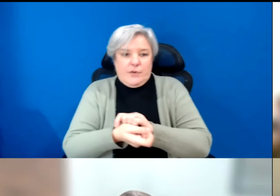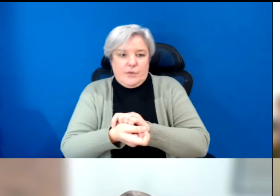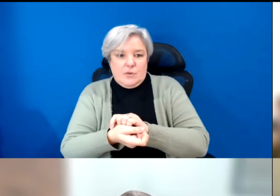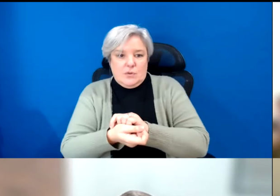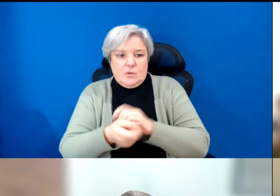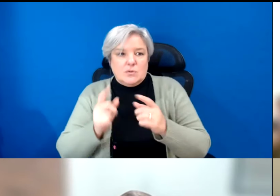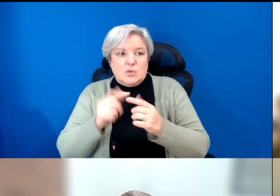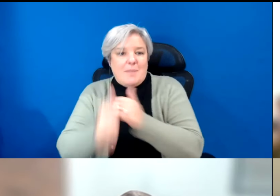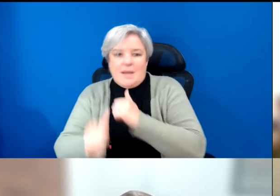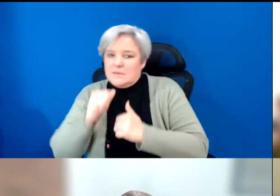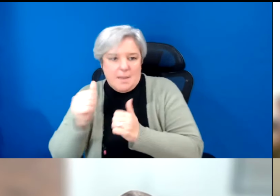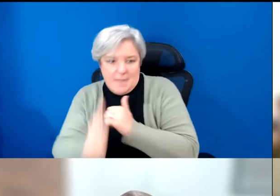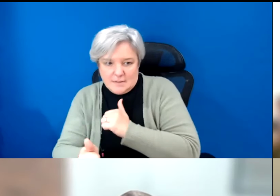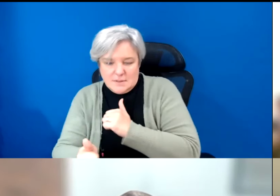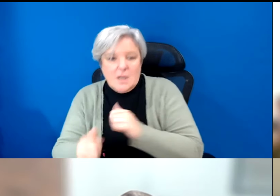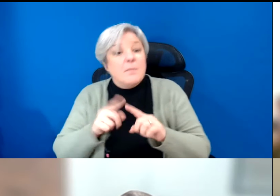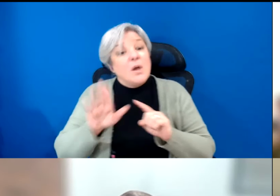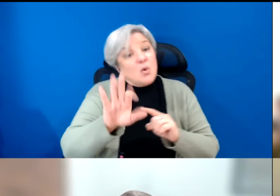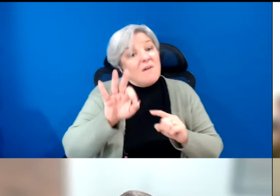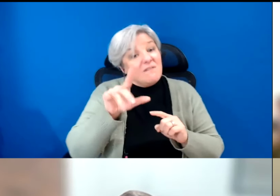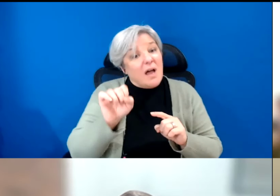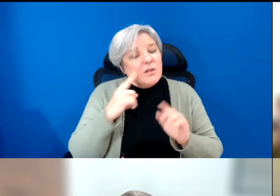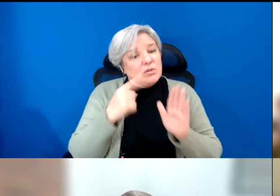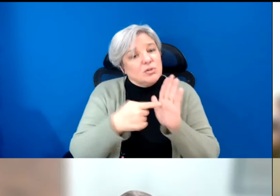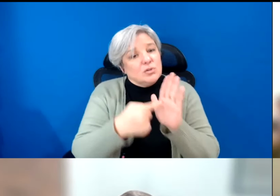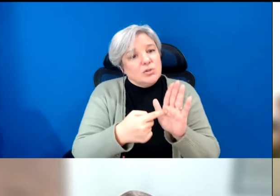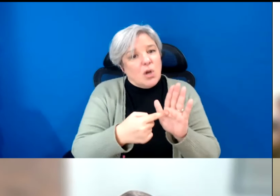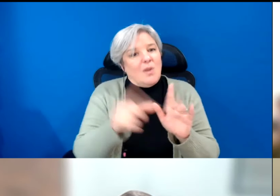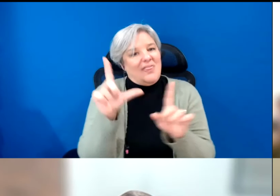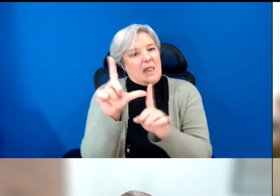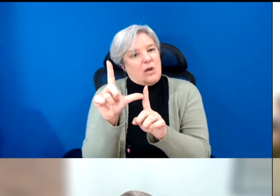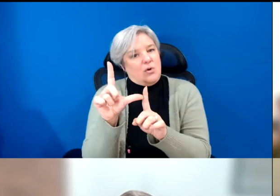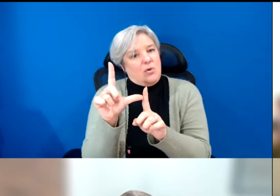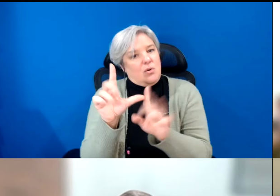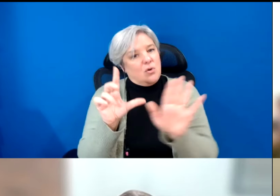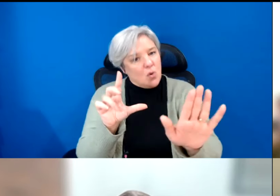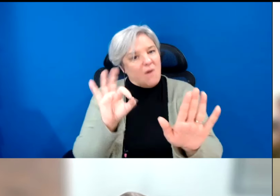No pass, but your file should represent the actual letter grade. Now, if your